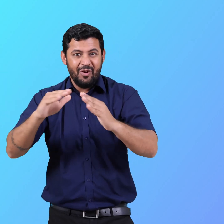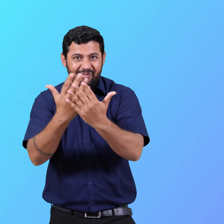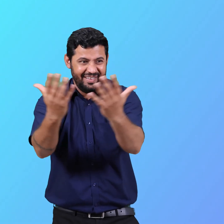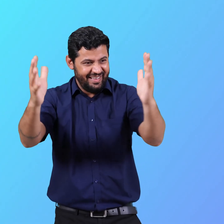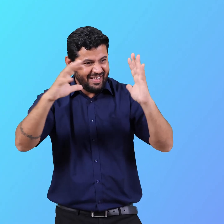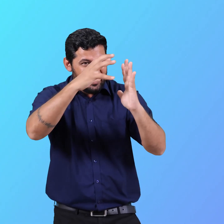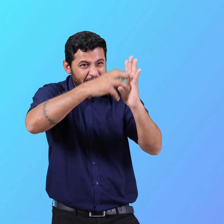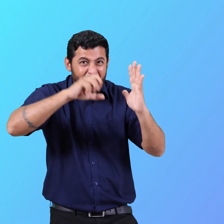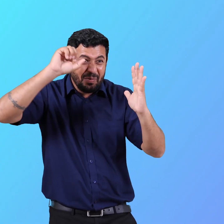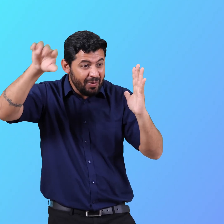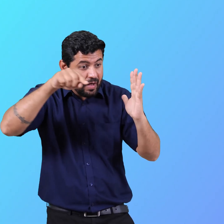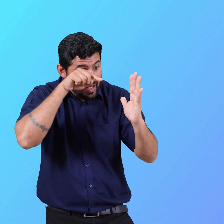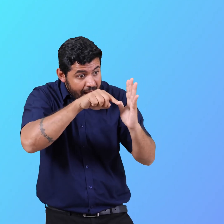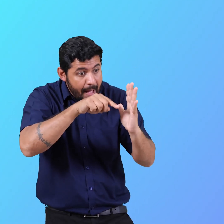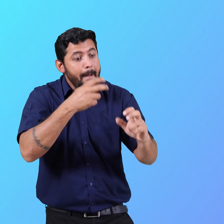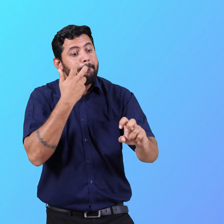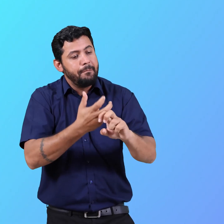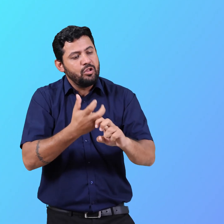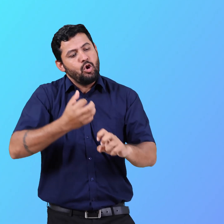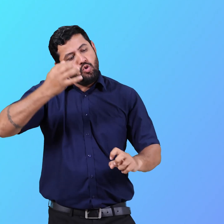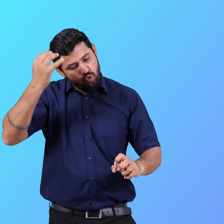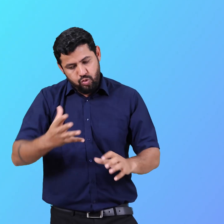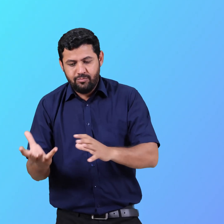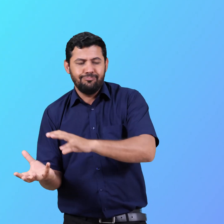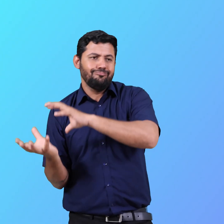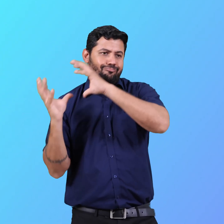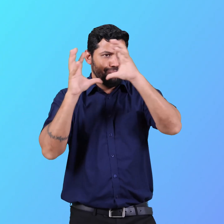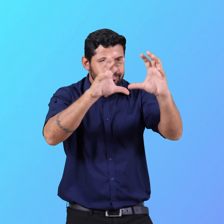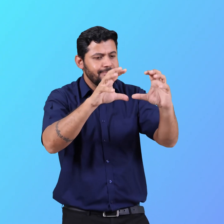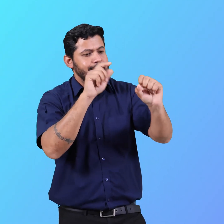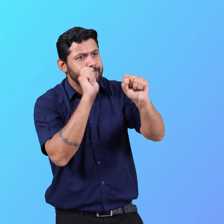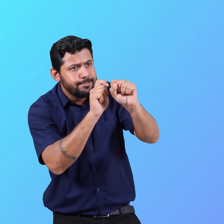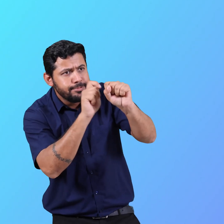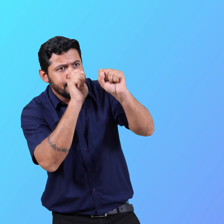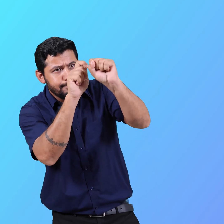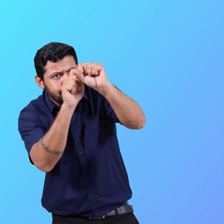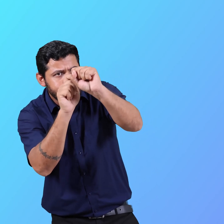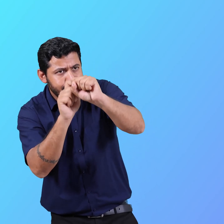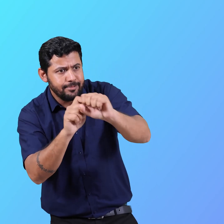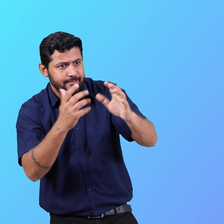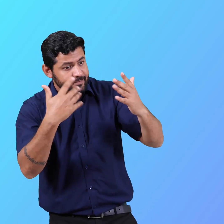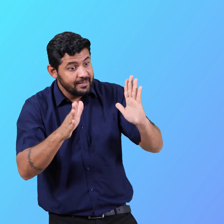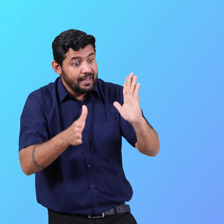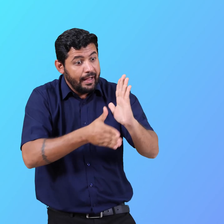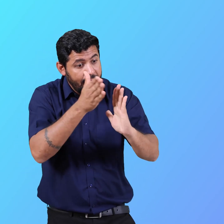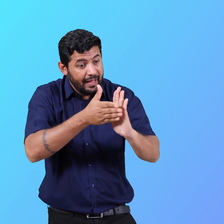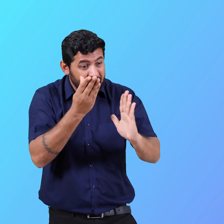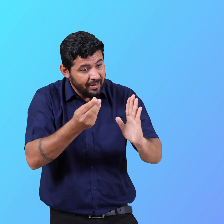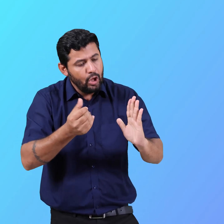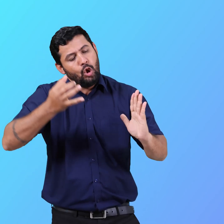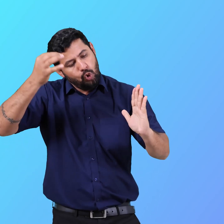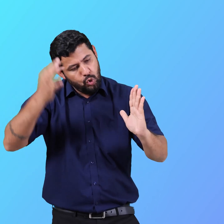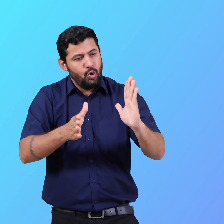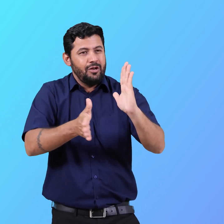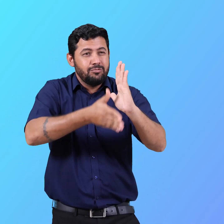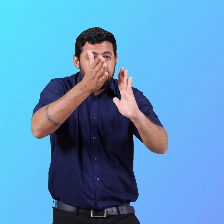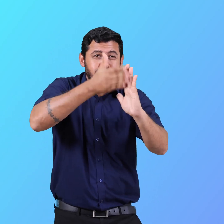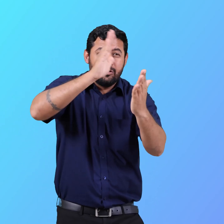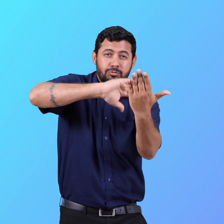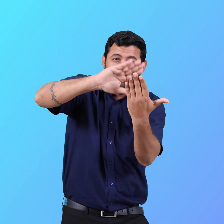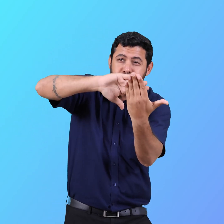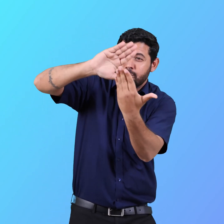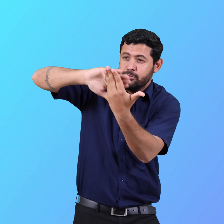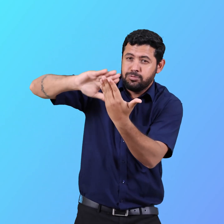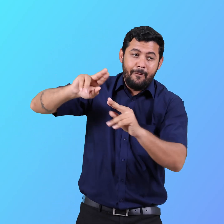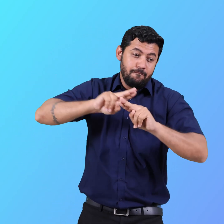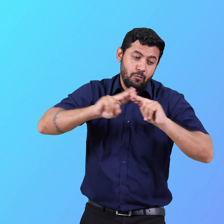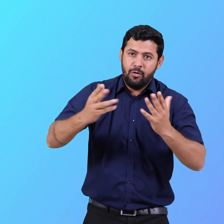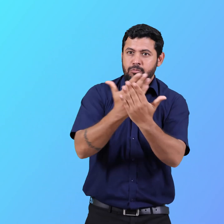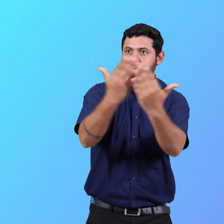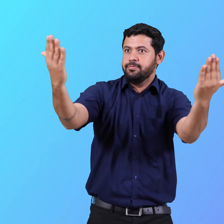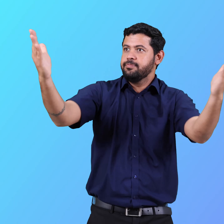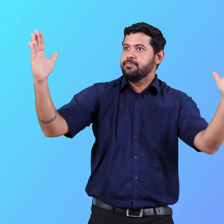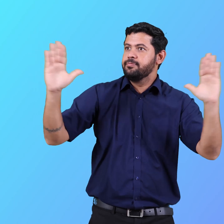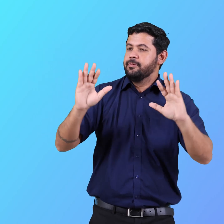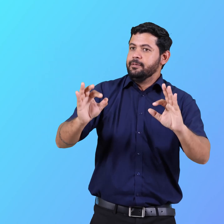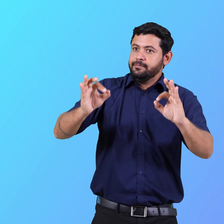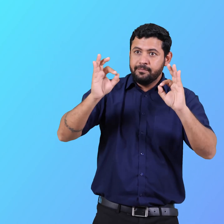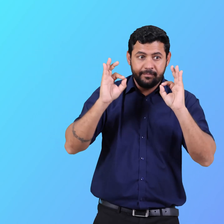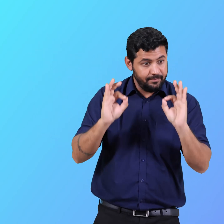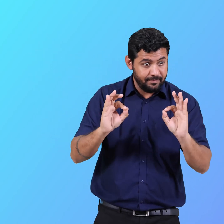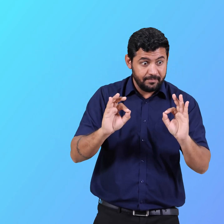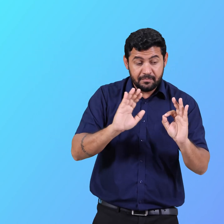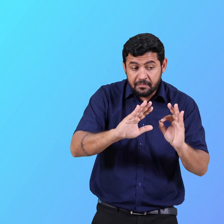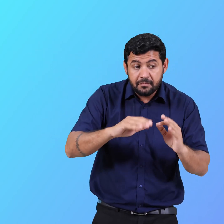Then new stones must be put in the walls, and the walls must be covered with new plaster.